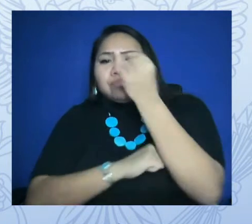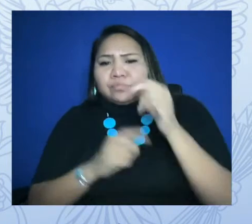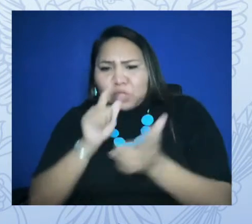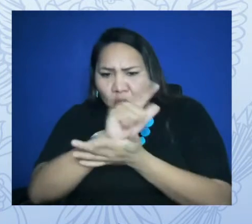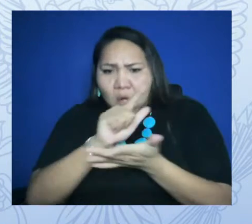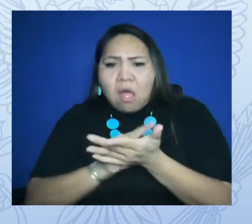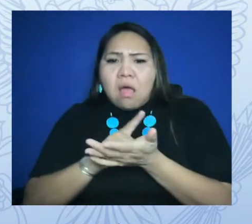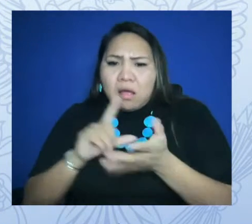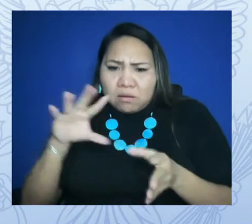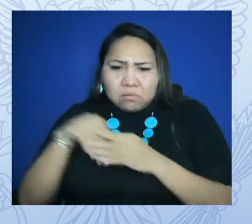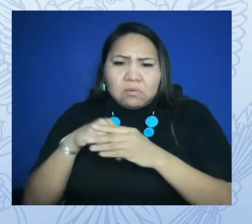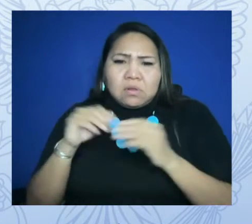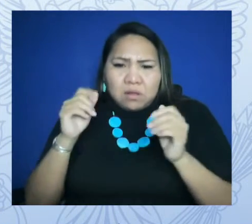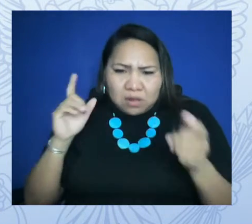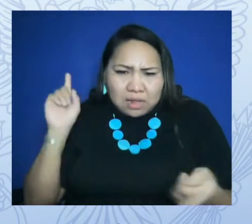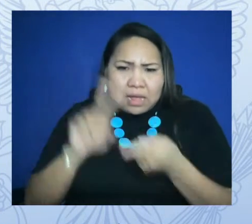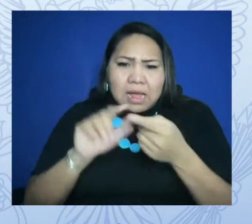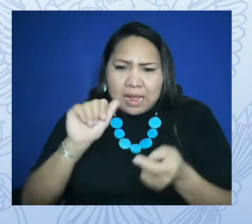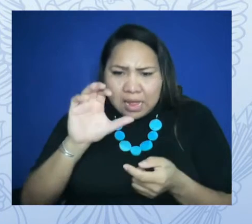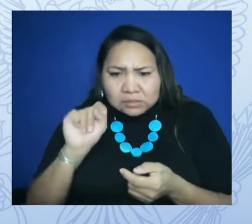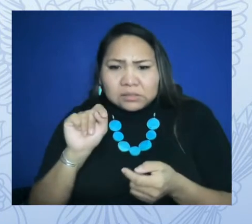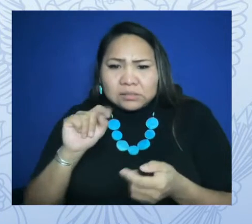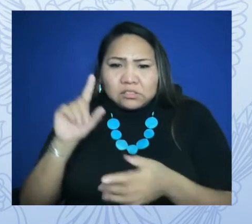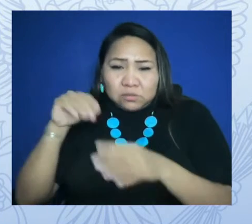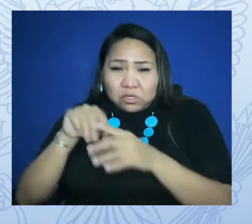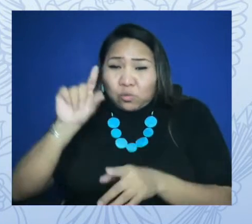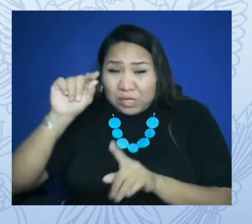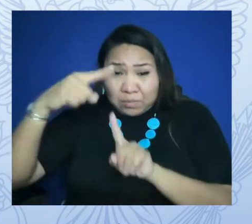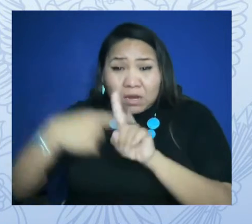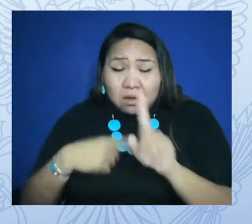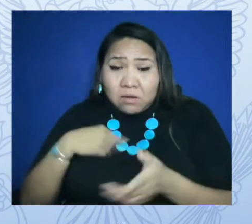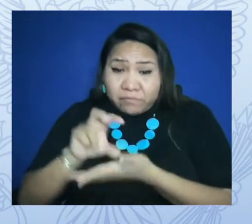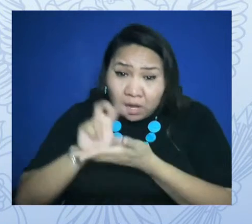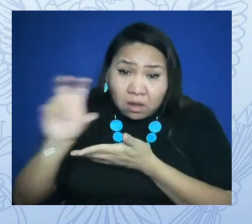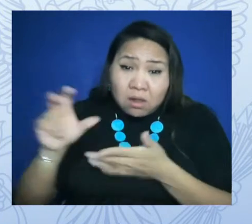we have invested more than $45 billion into Indian Country.